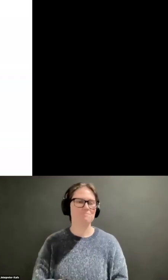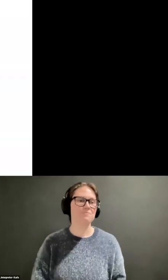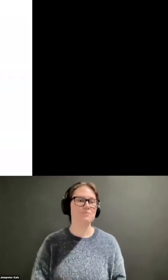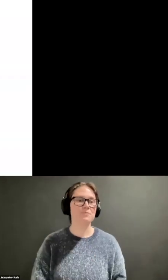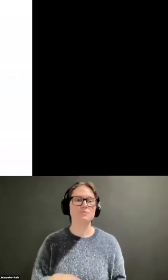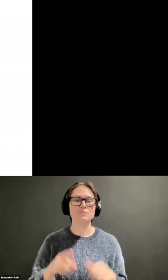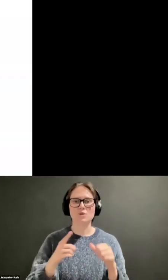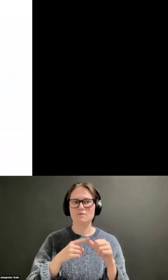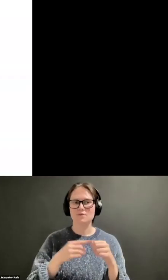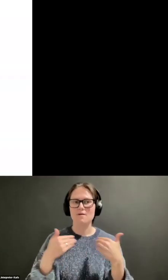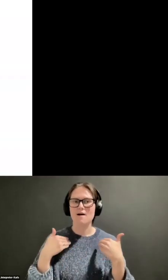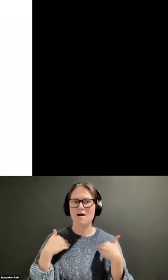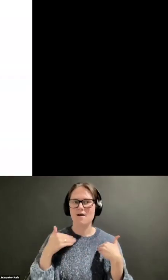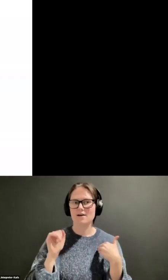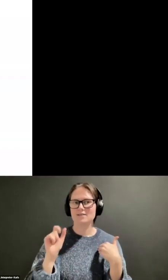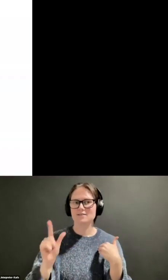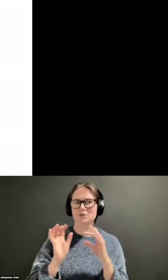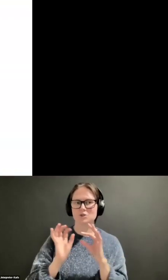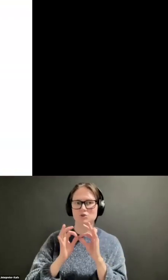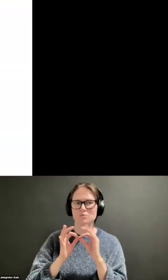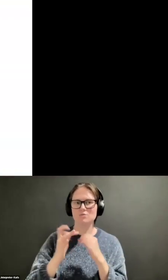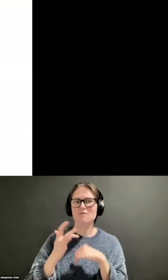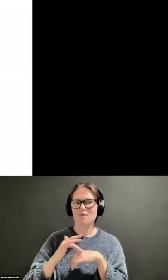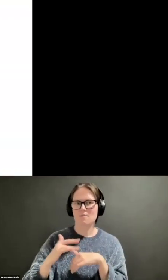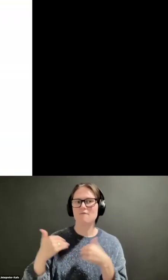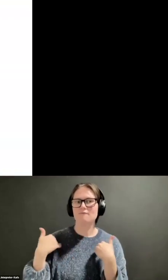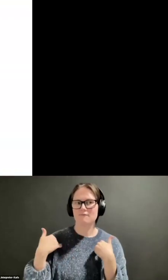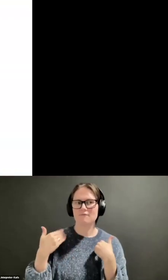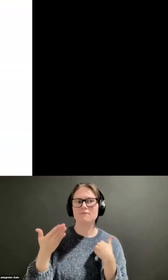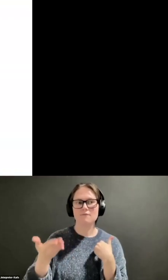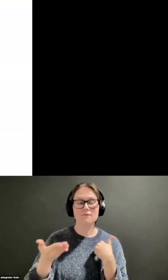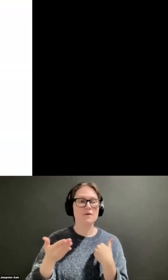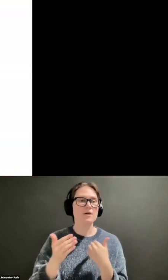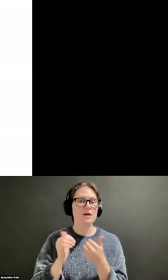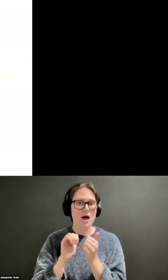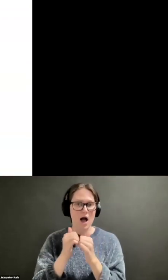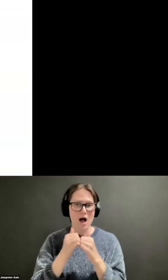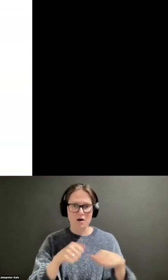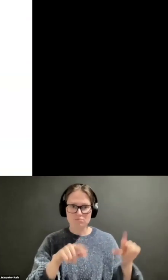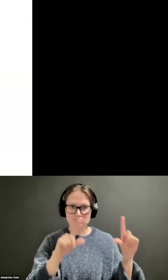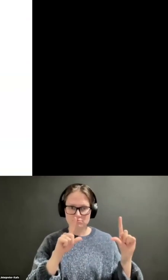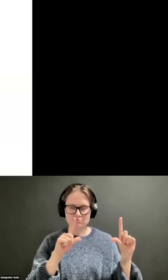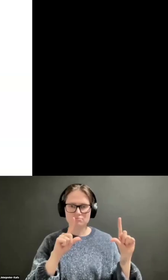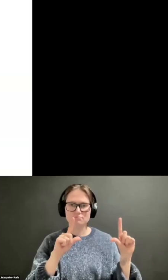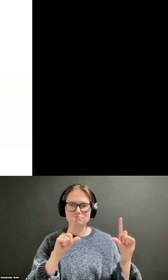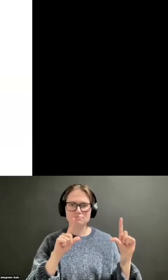Sign Language interpretation available. To view the interpreters, please click on the